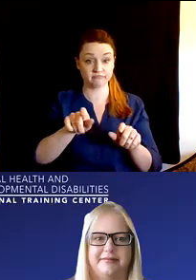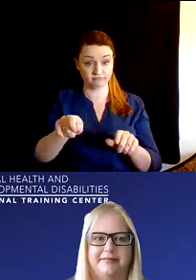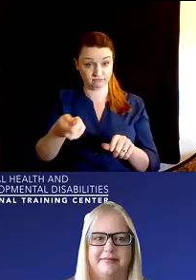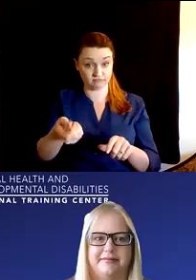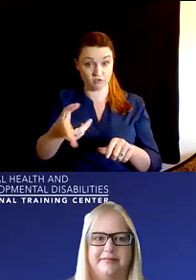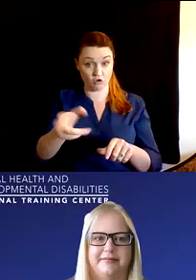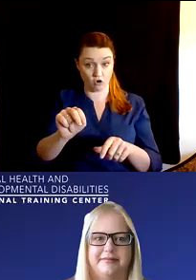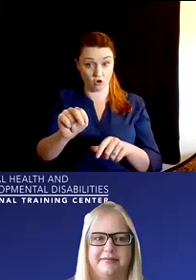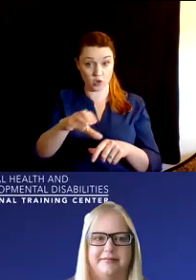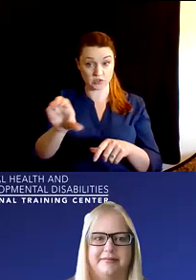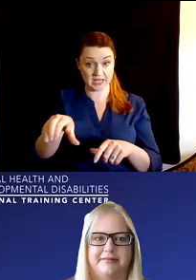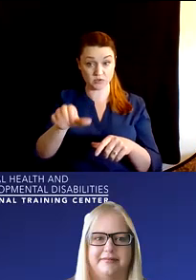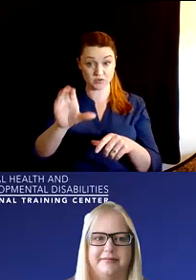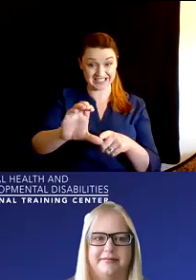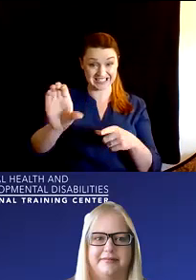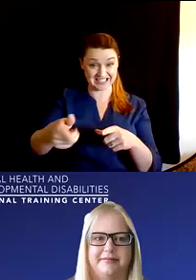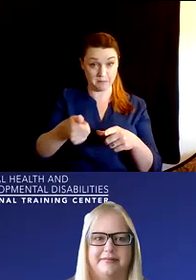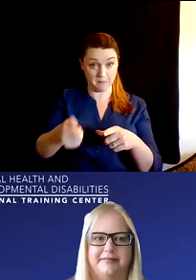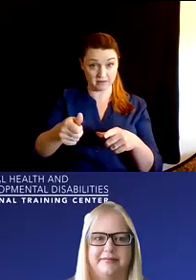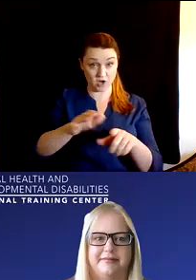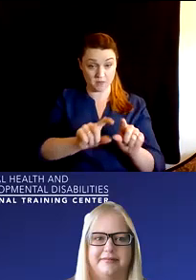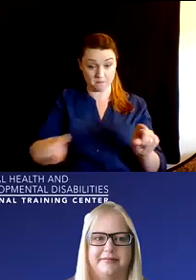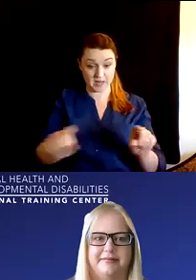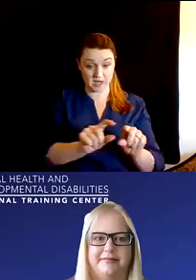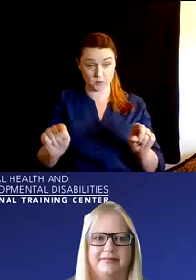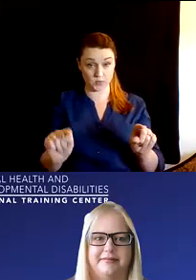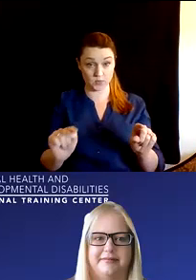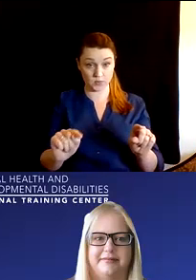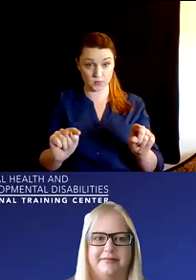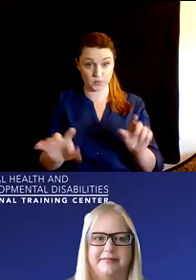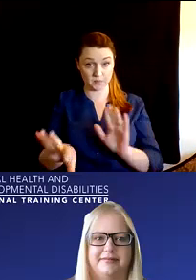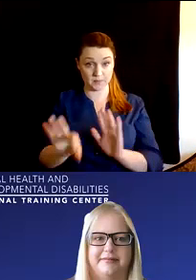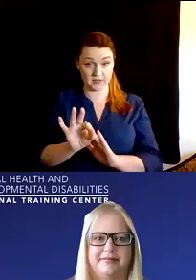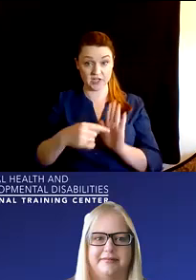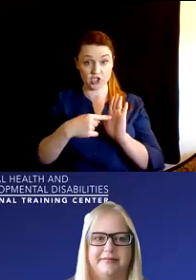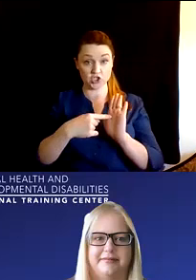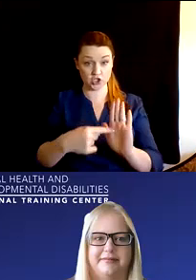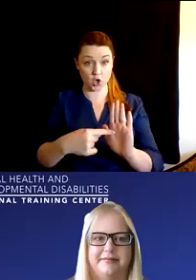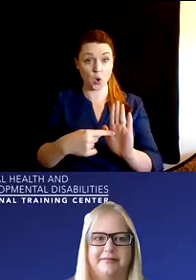by clicking this CC button on the menu and selecting 'Show Subtitles'.